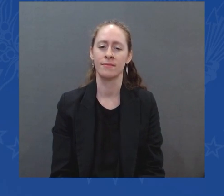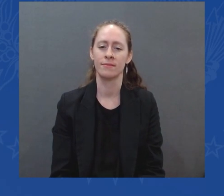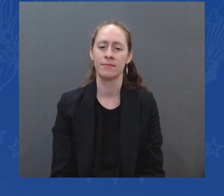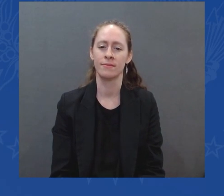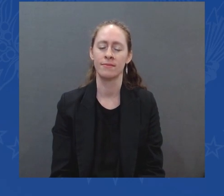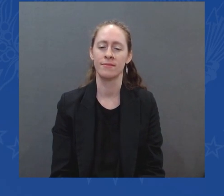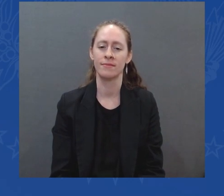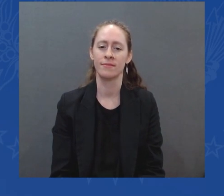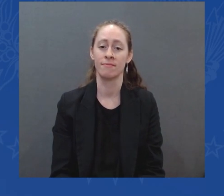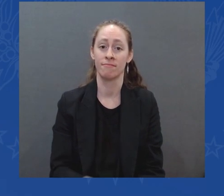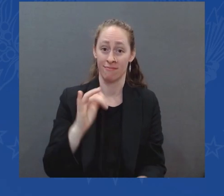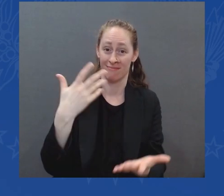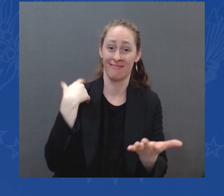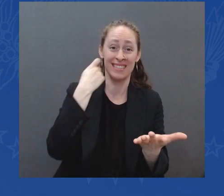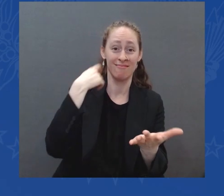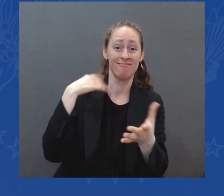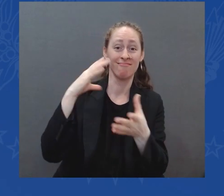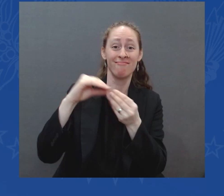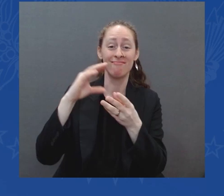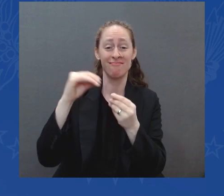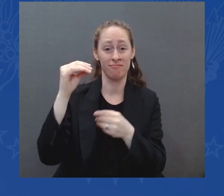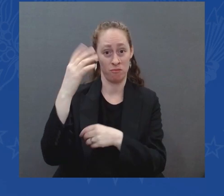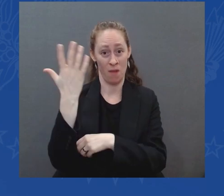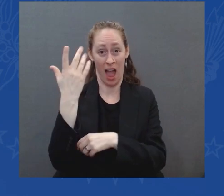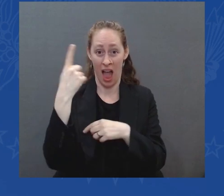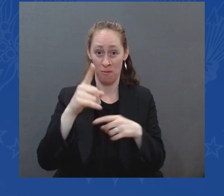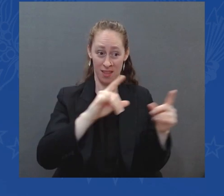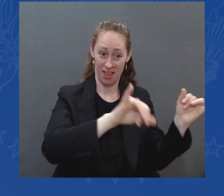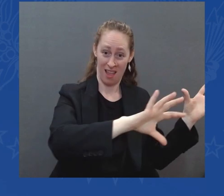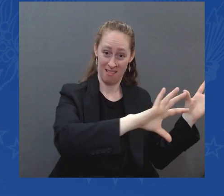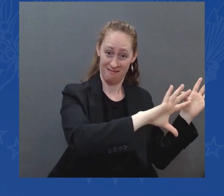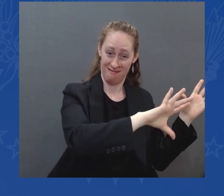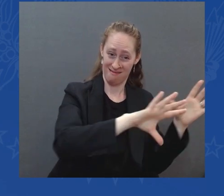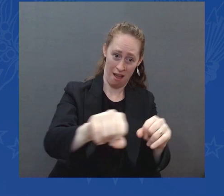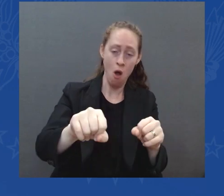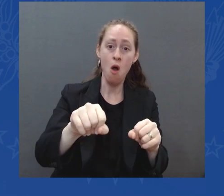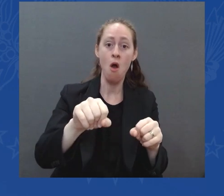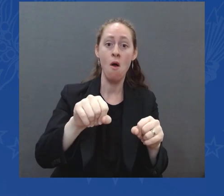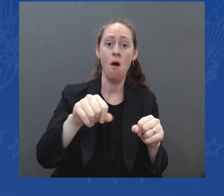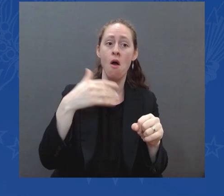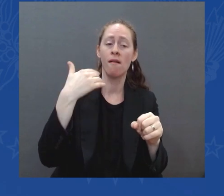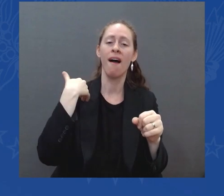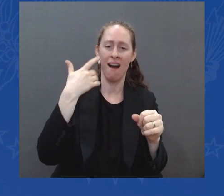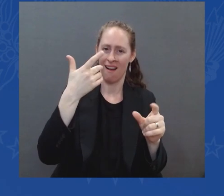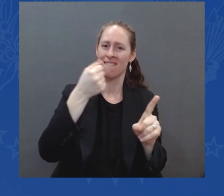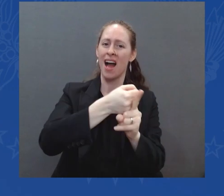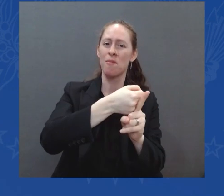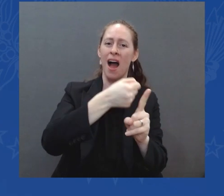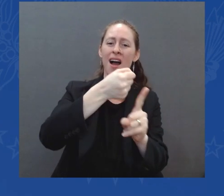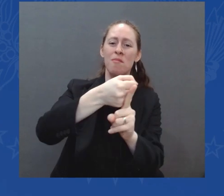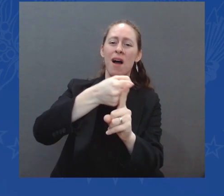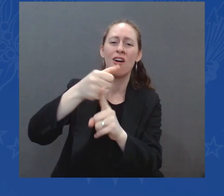Today, I want to talk about one aspect of Putin's war that affects and has real effects on the American people: